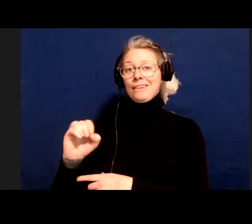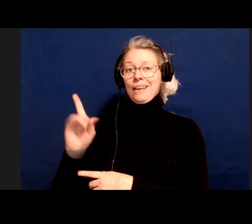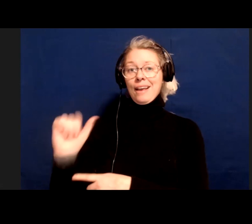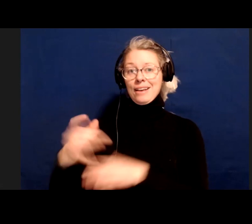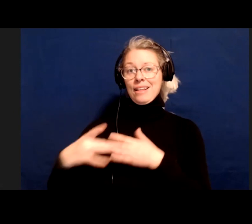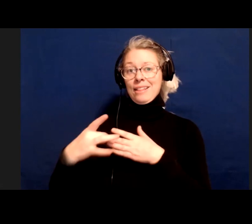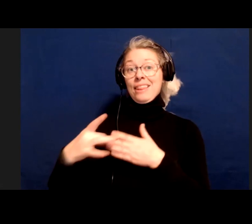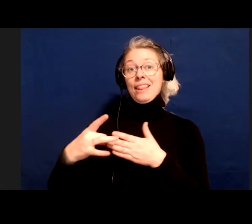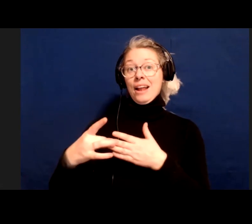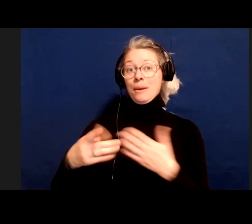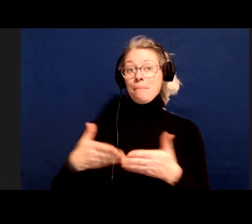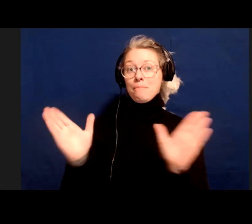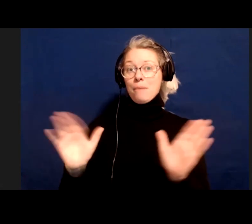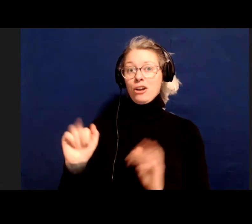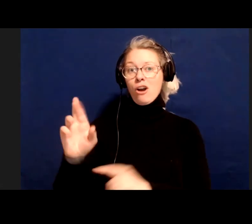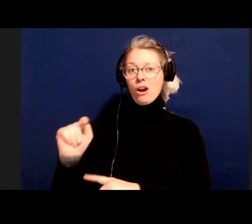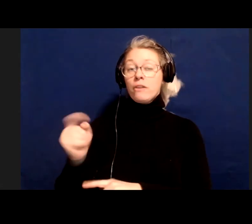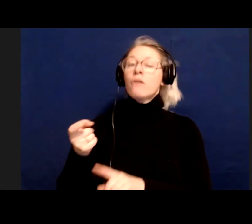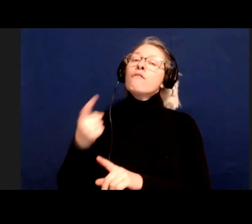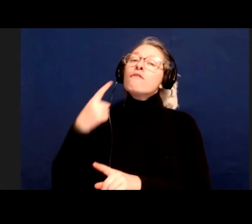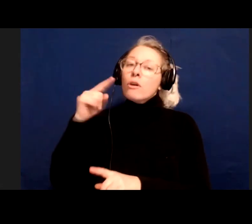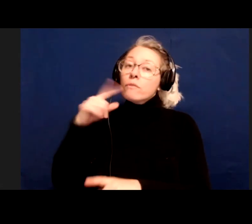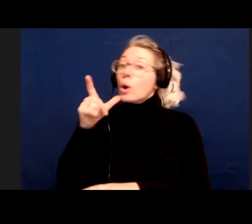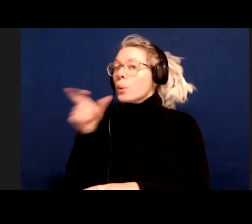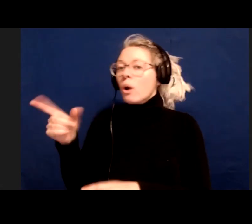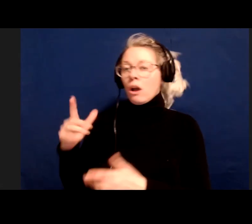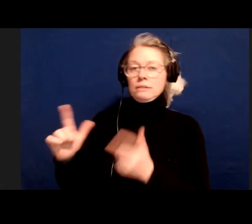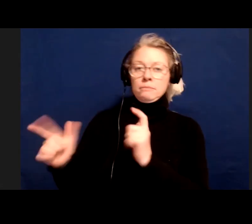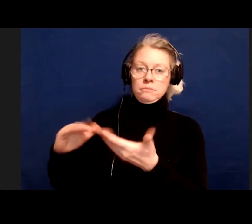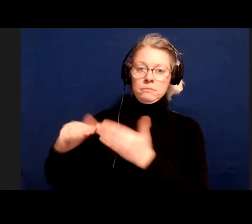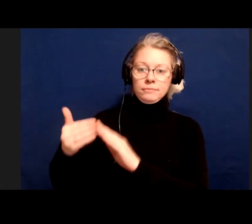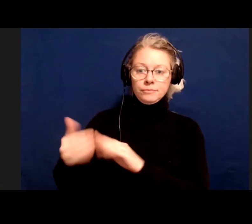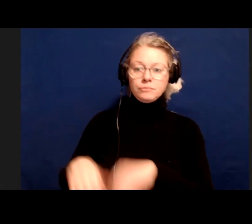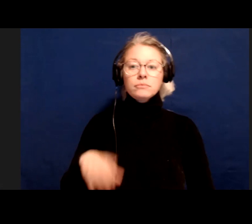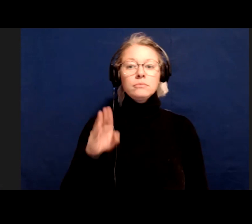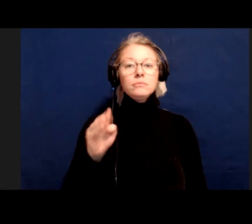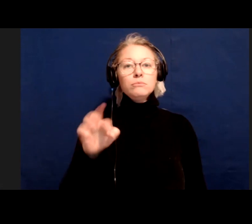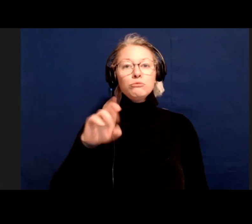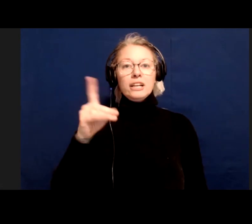on behalf of the City of Calgary, and Brandy Dahrouge, Chelsea Boida, Heather Campbell,